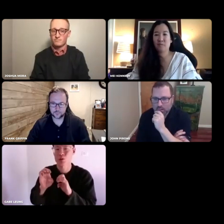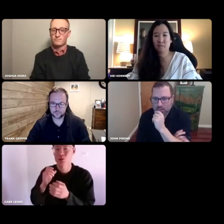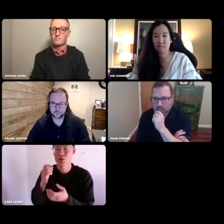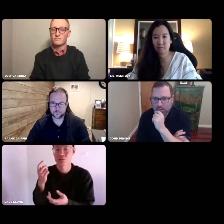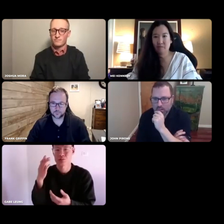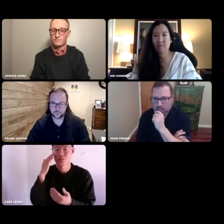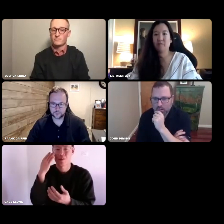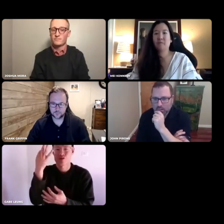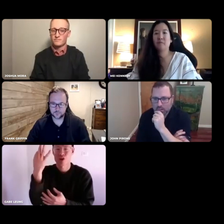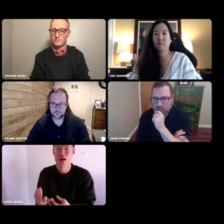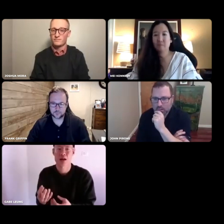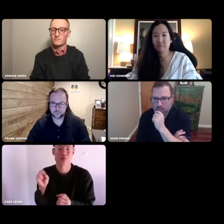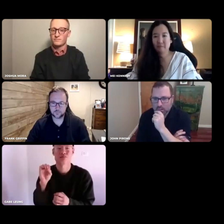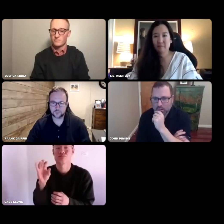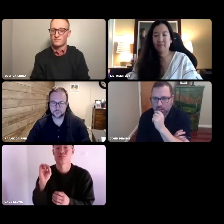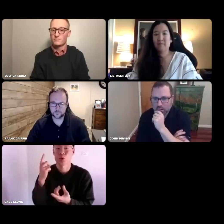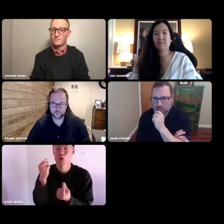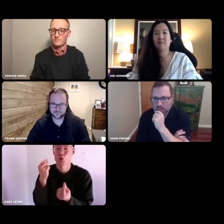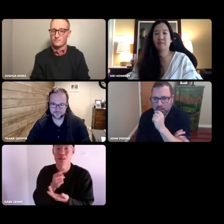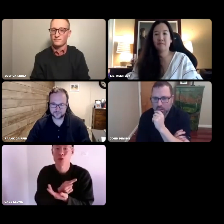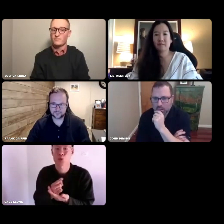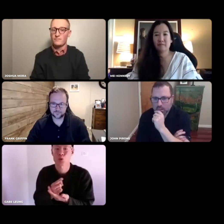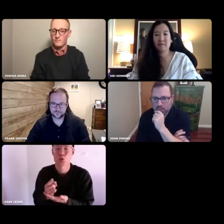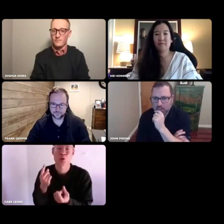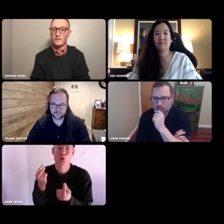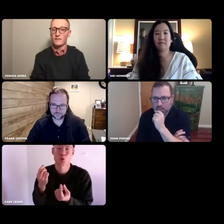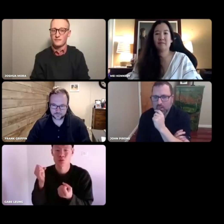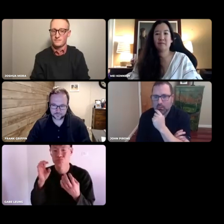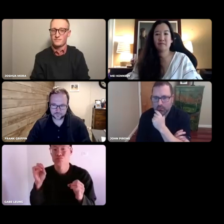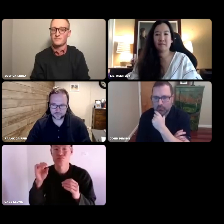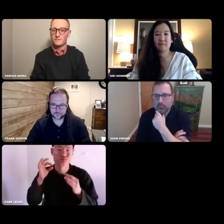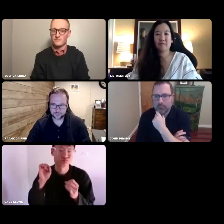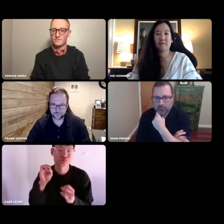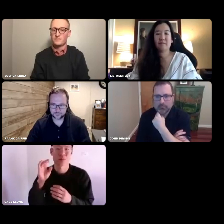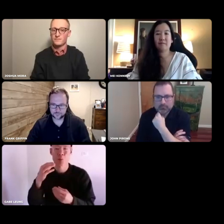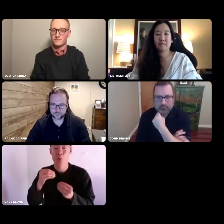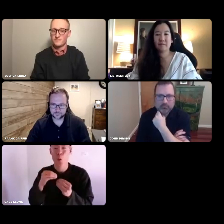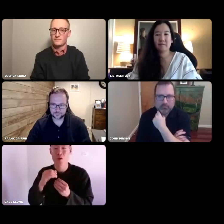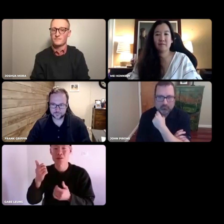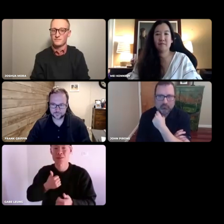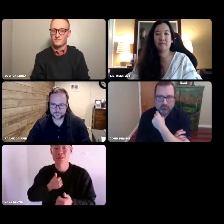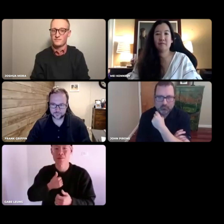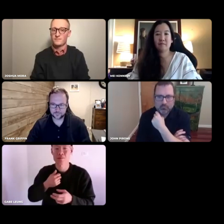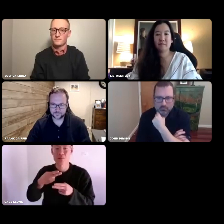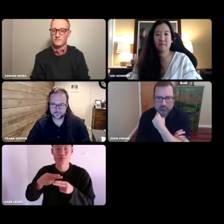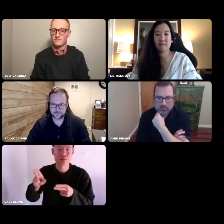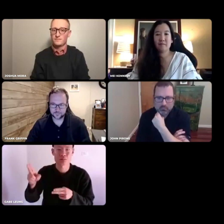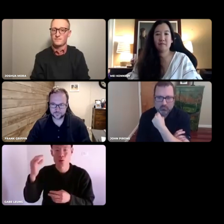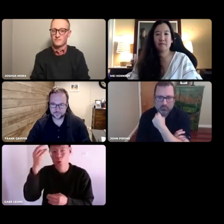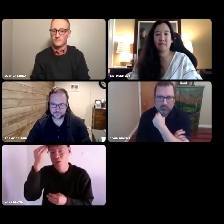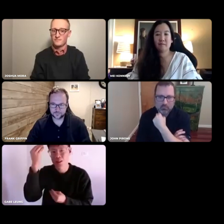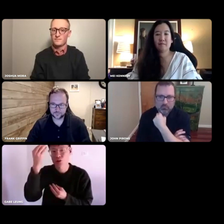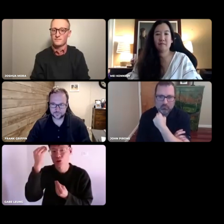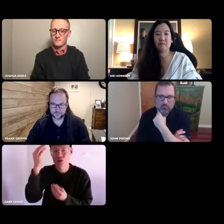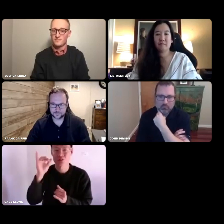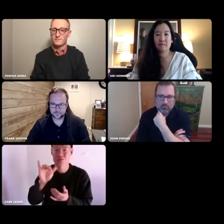It's less than 1 minute. So, Friday, they know what they're doing all week long. We talk about that.